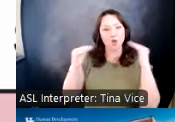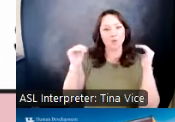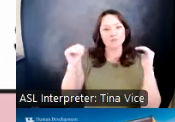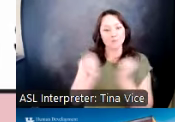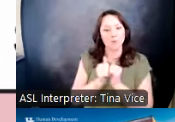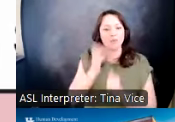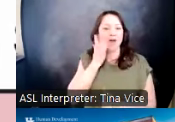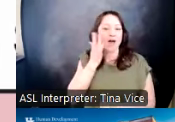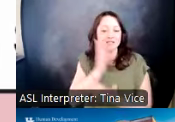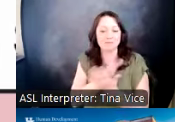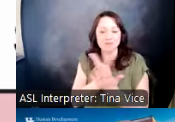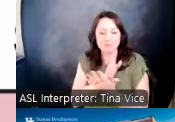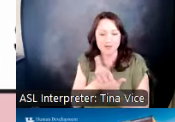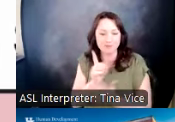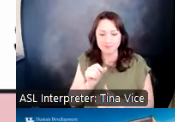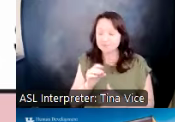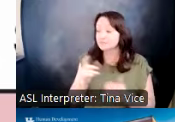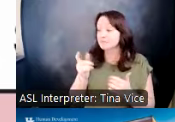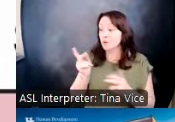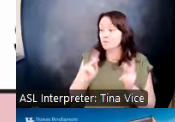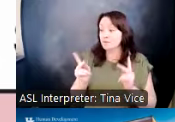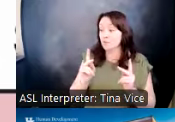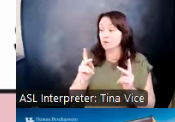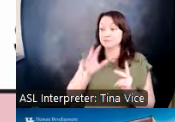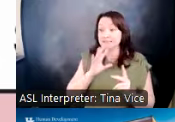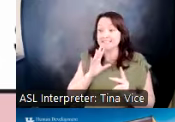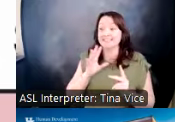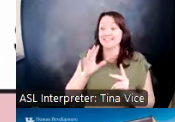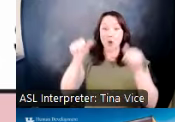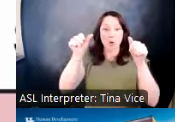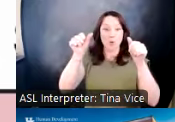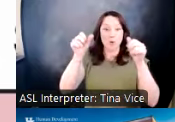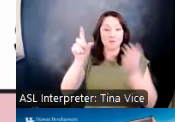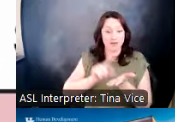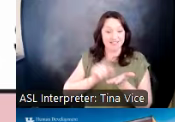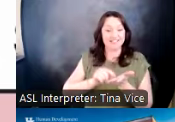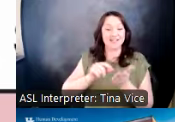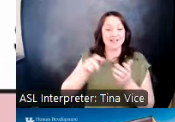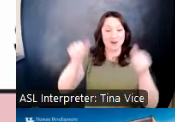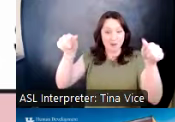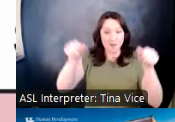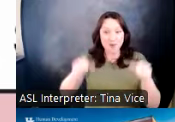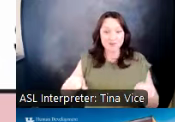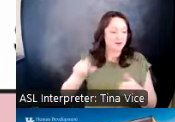relatively non-speaking. And so we printed a big poster of this scale and had printed pictures of the individuals